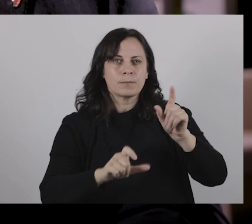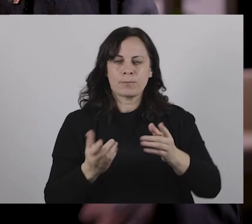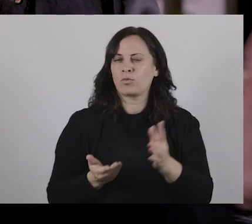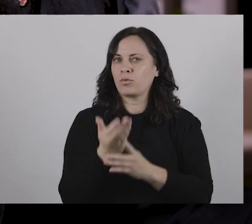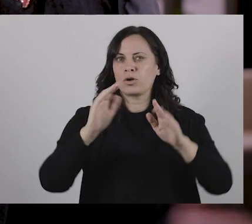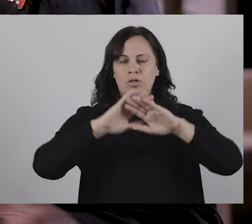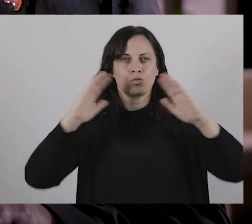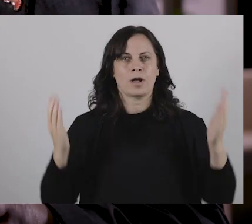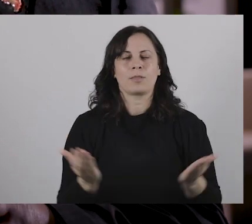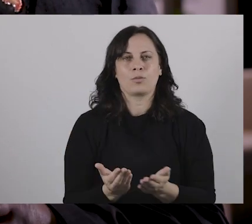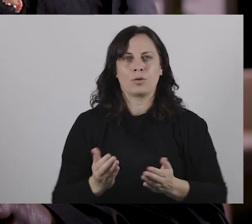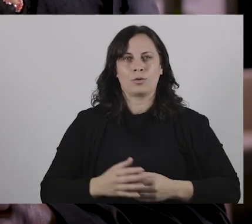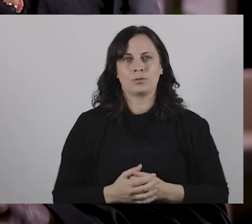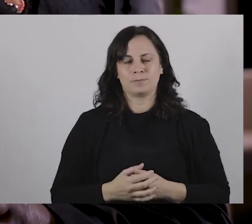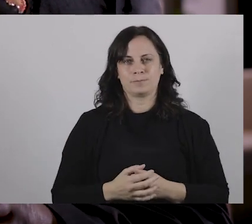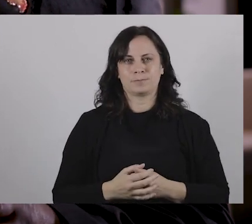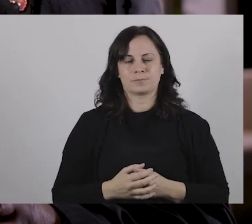throughout the world this year.